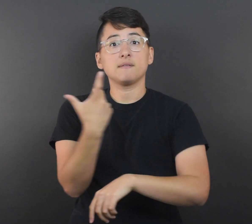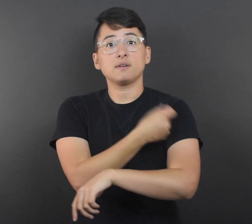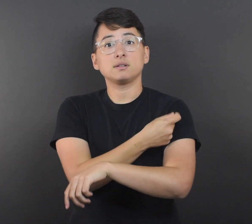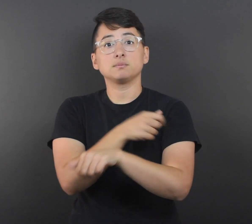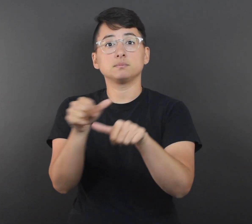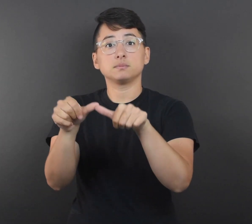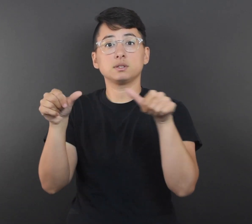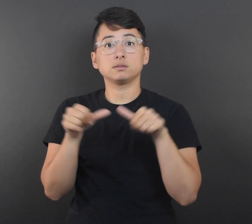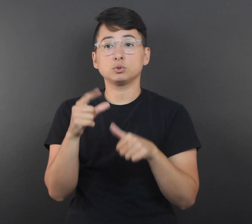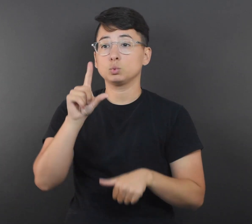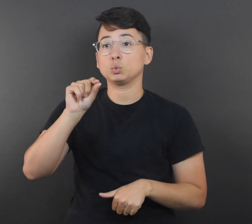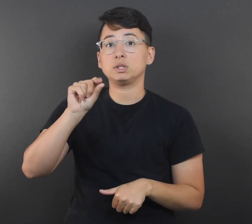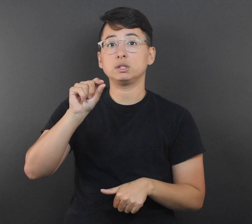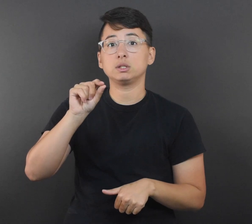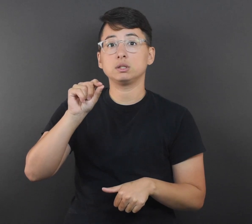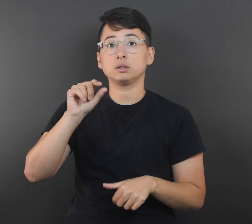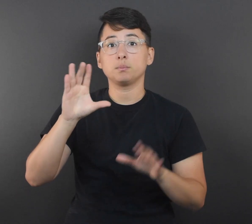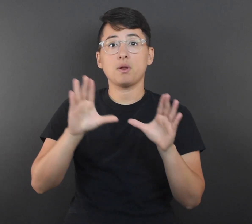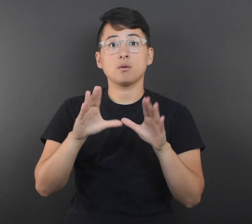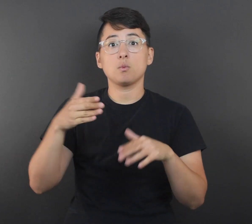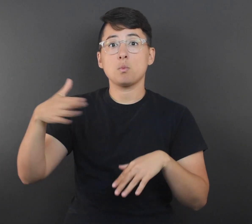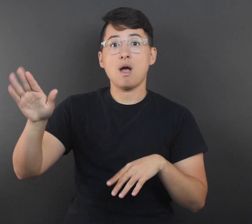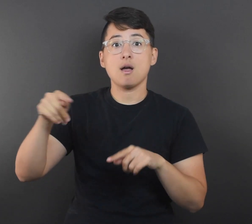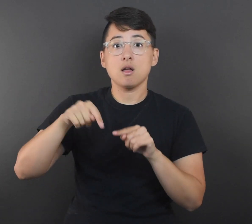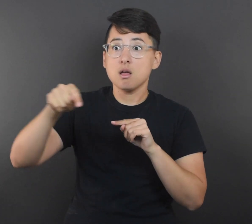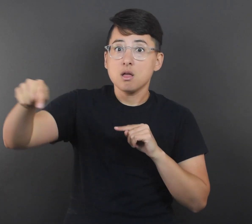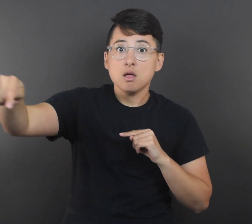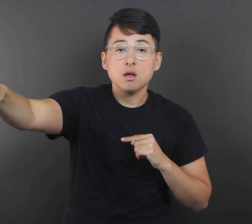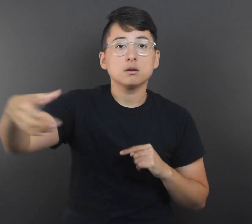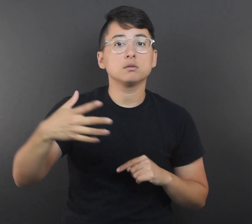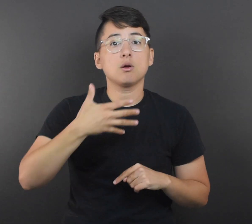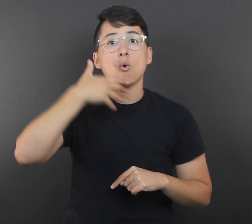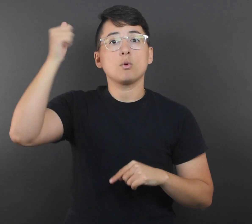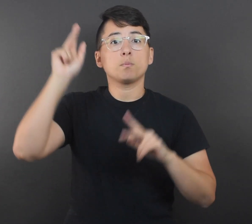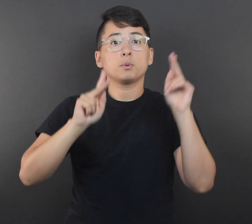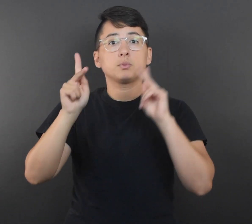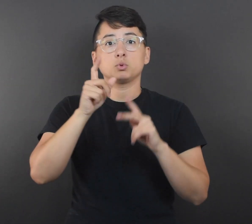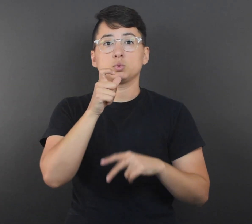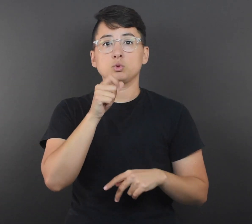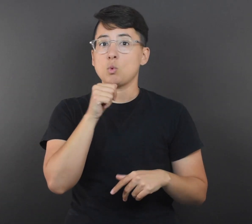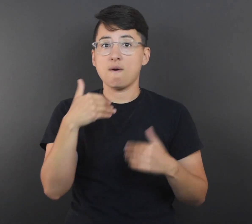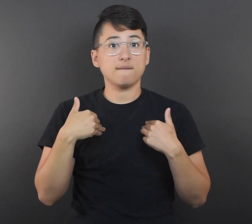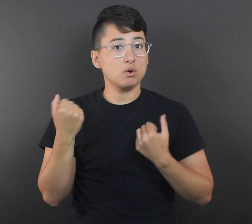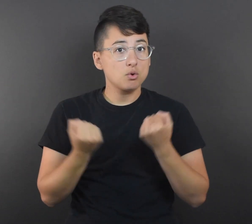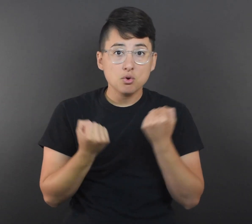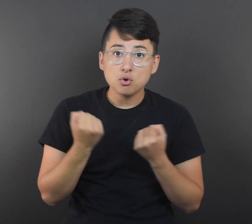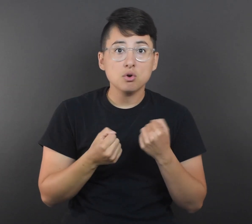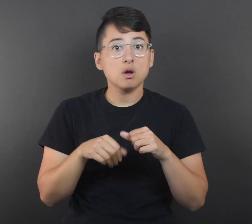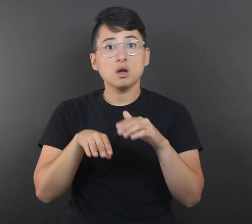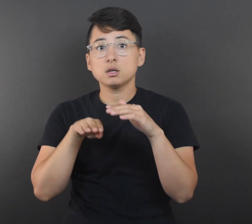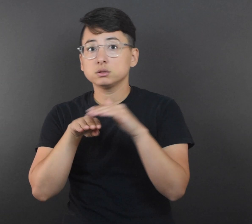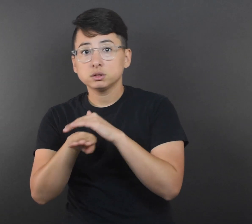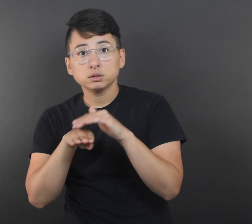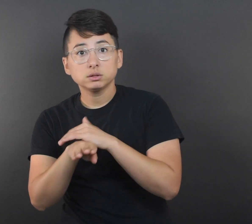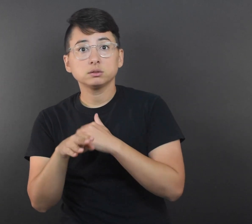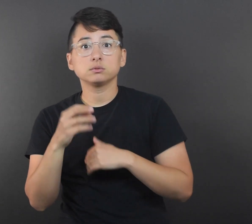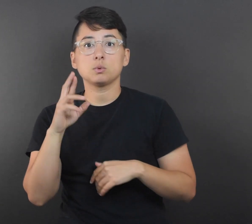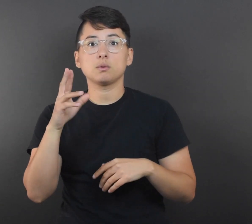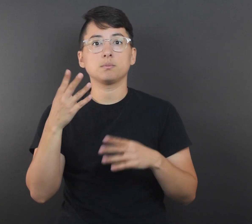public transportation, that distance is nearly impossible to travel on foot,” she explained.